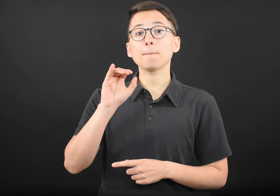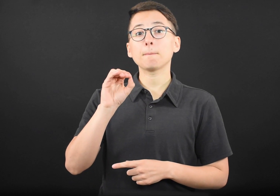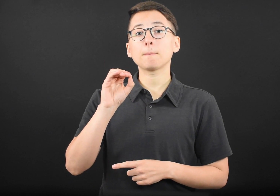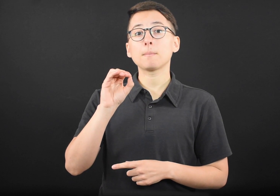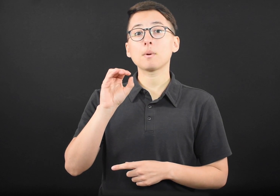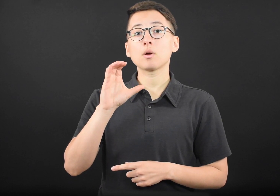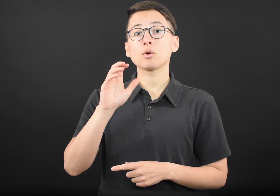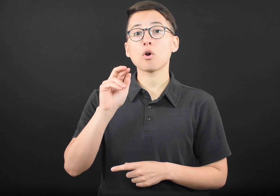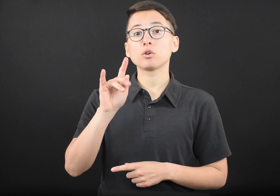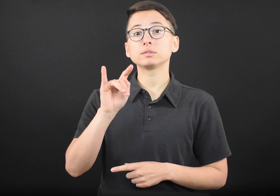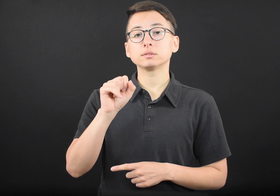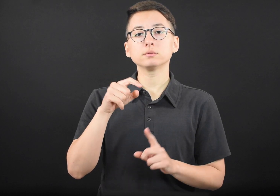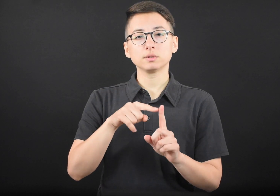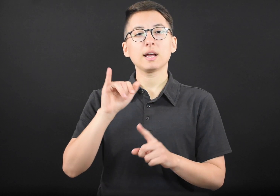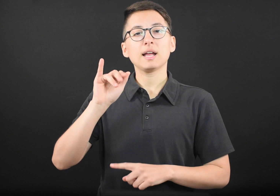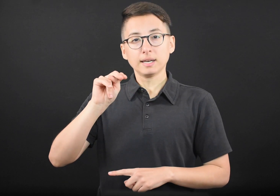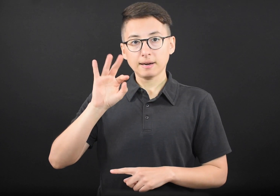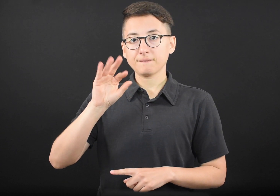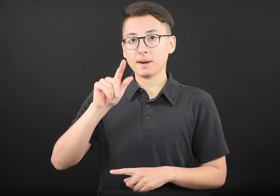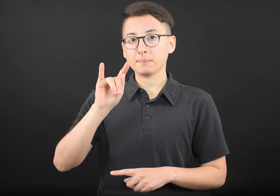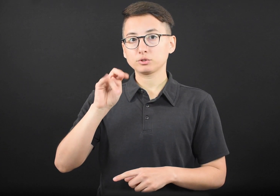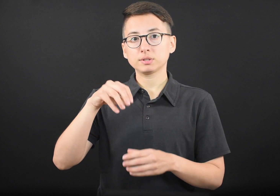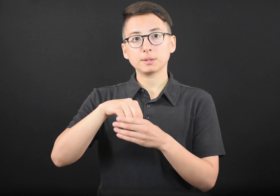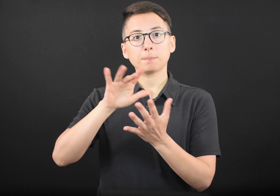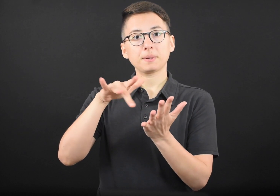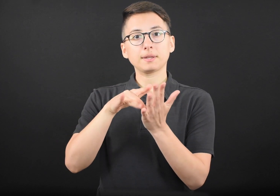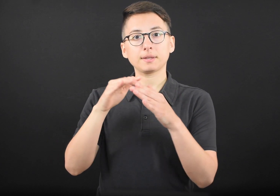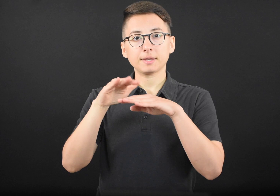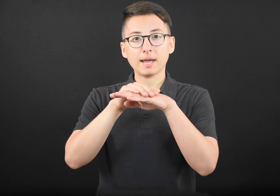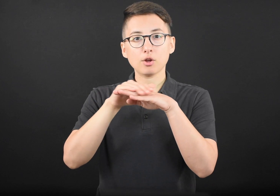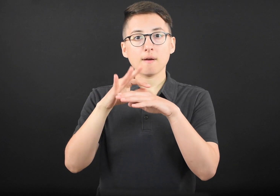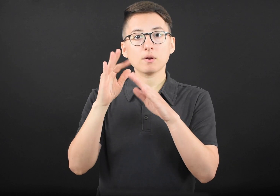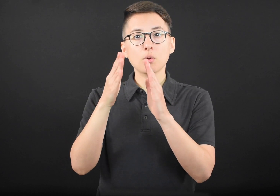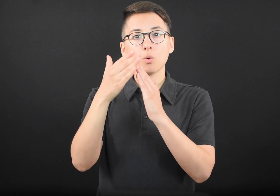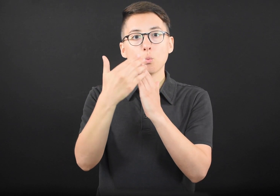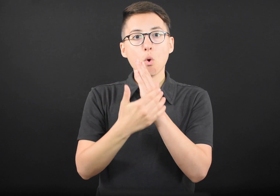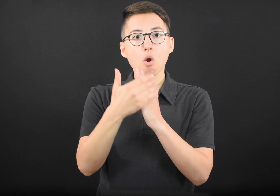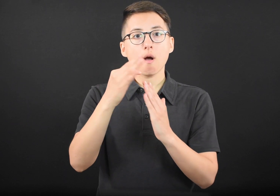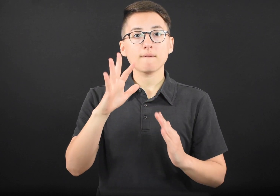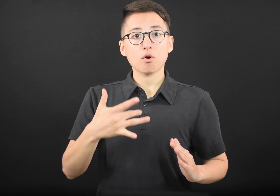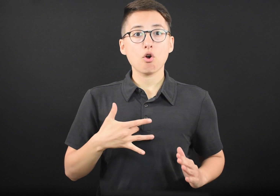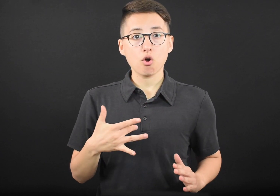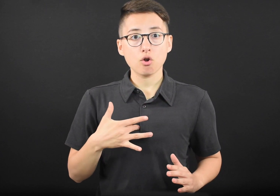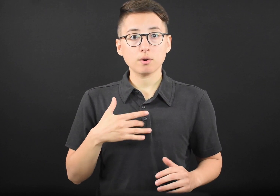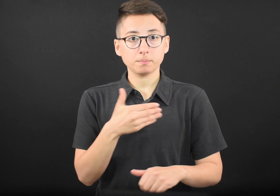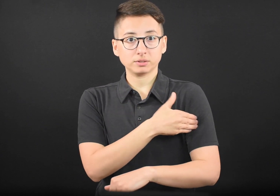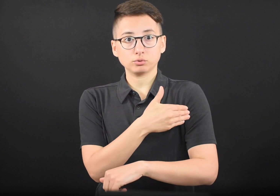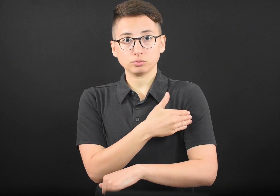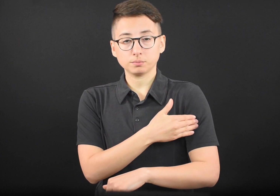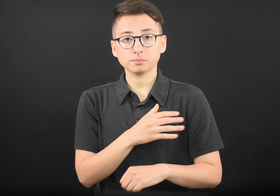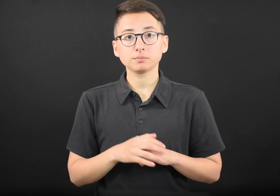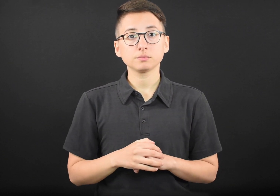Myocarditis is inflammation of the middle layer of the wall of the heart muscle, and it can